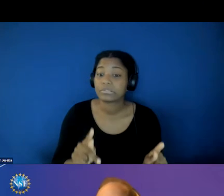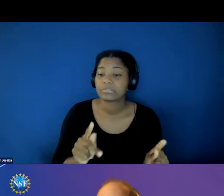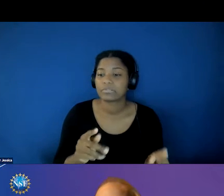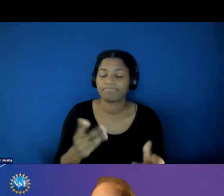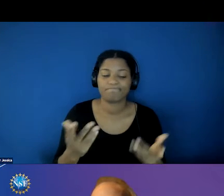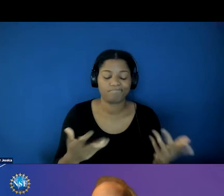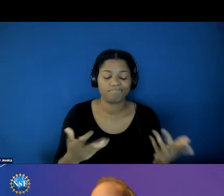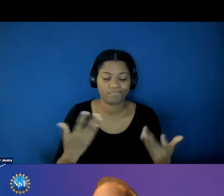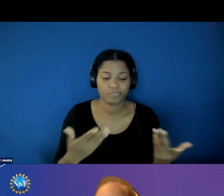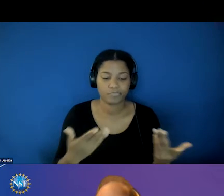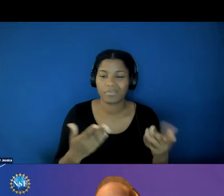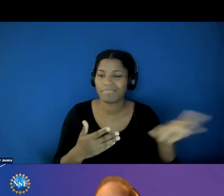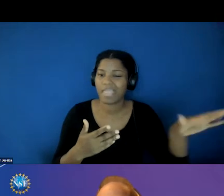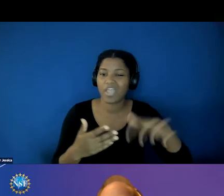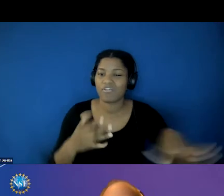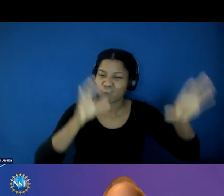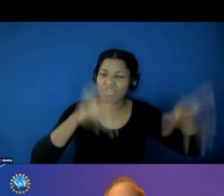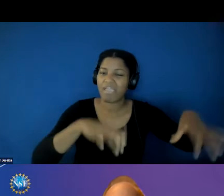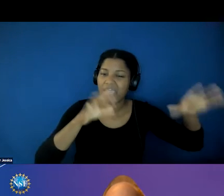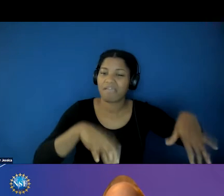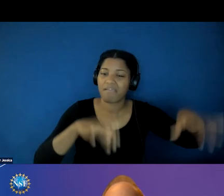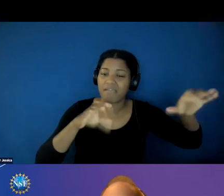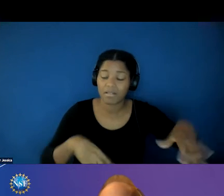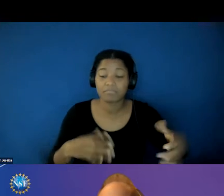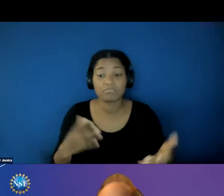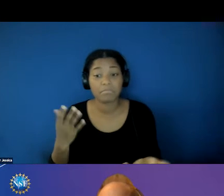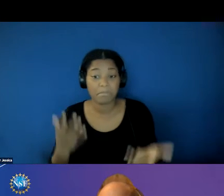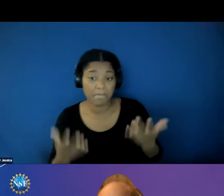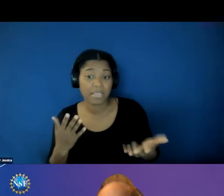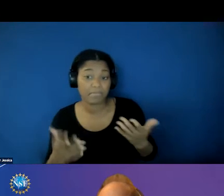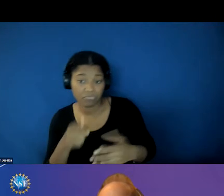rainy region of the country, you probably have the ability to do